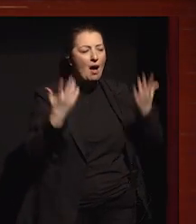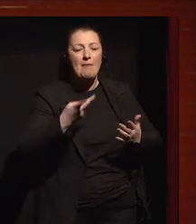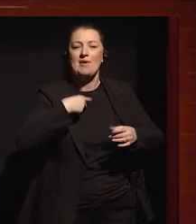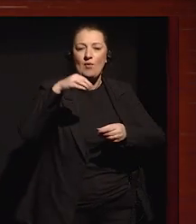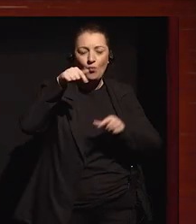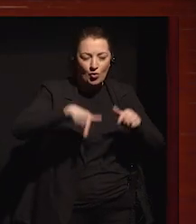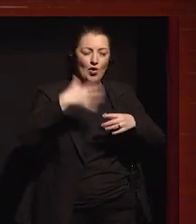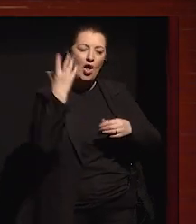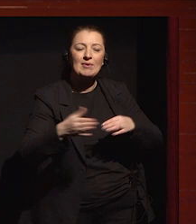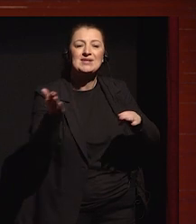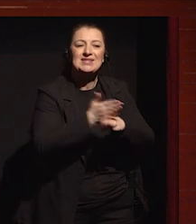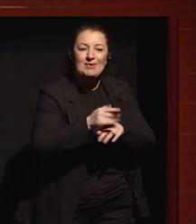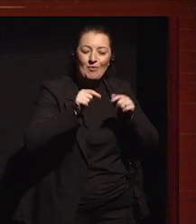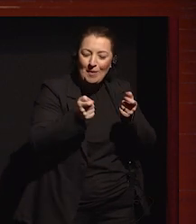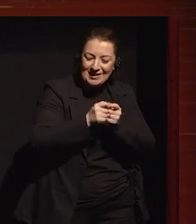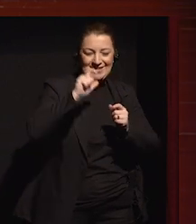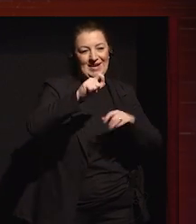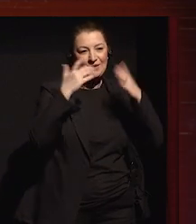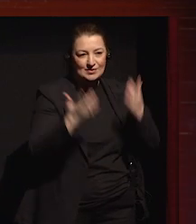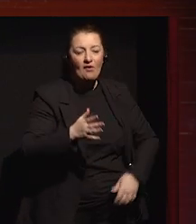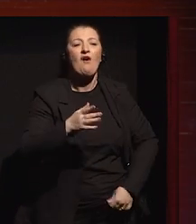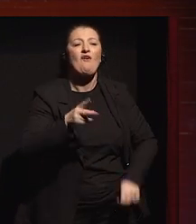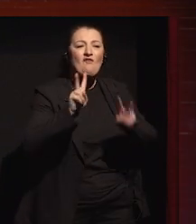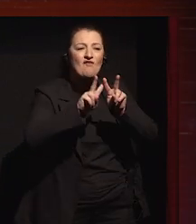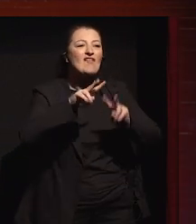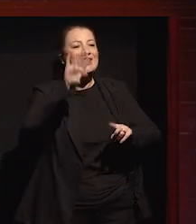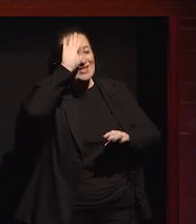to welcome you WOW Istanbul 2022.